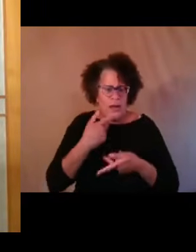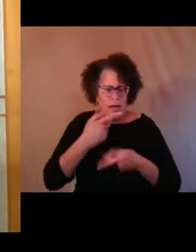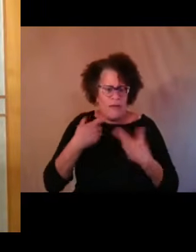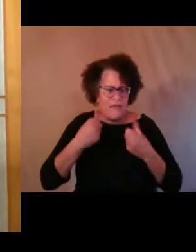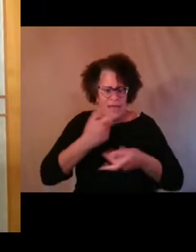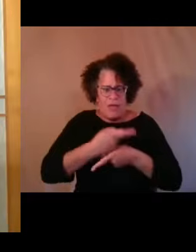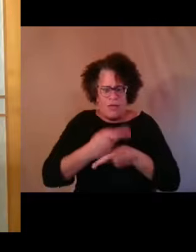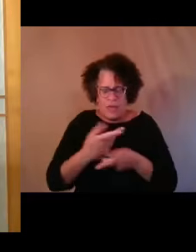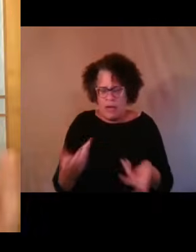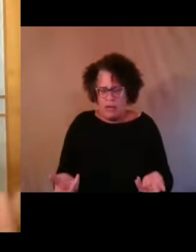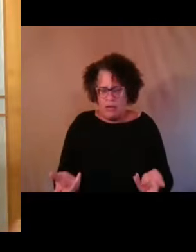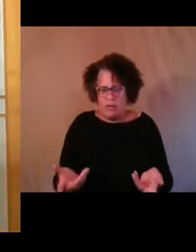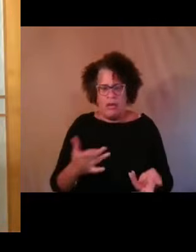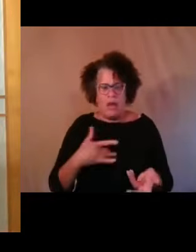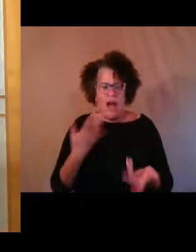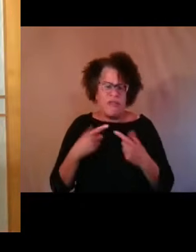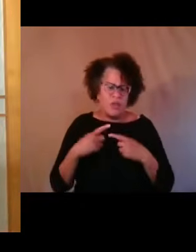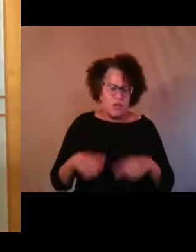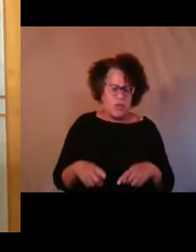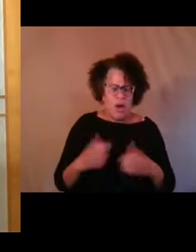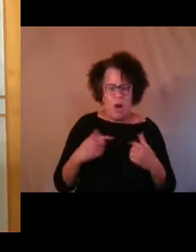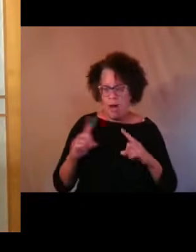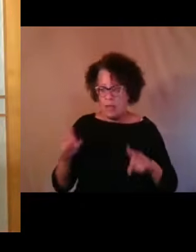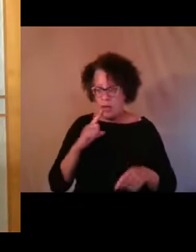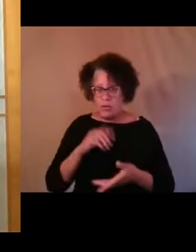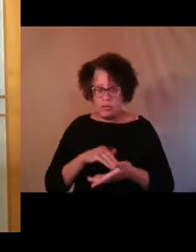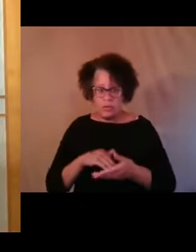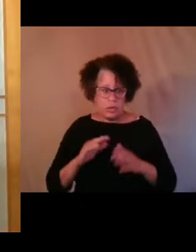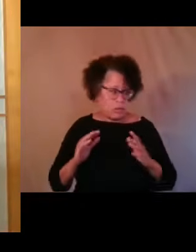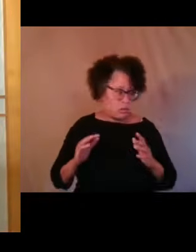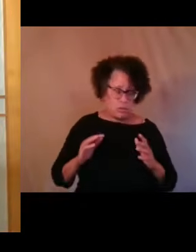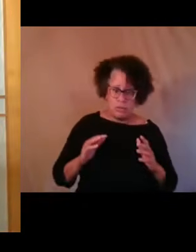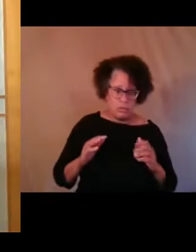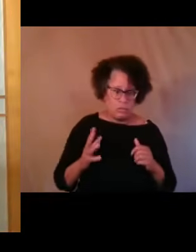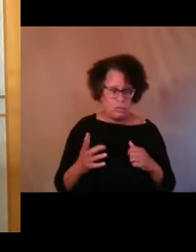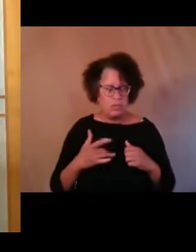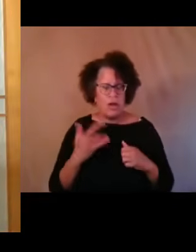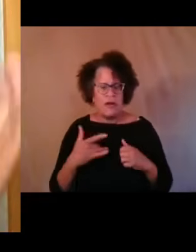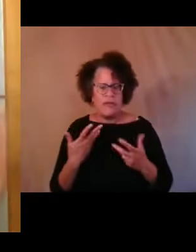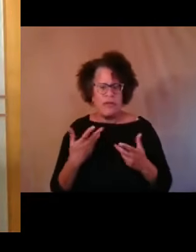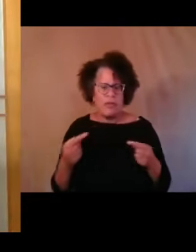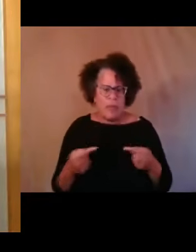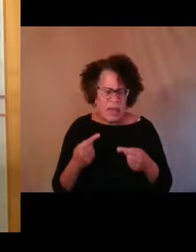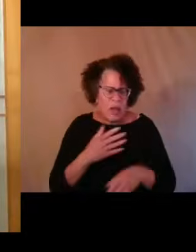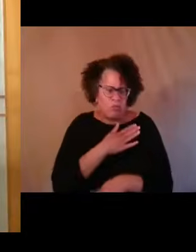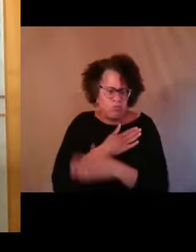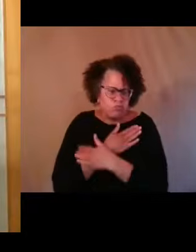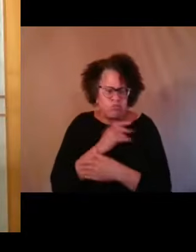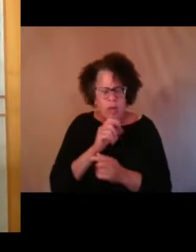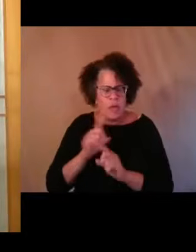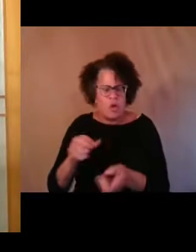I feel depressed. I'm not gonna go to the doctor. I feel some ache. I'm not gonna go. That's okay.